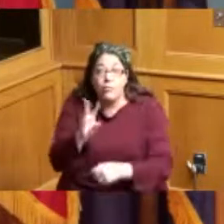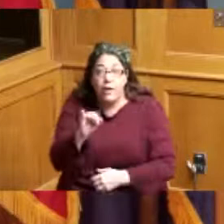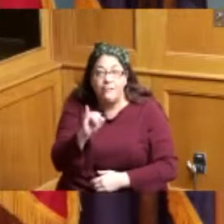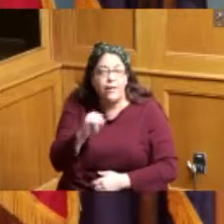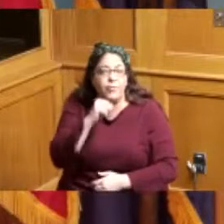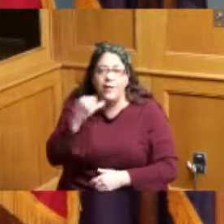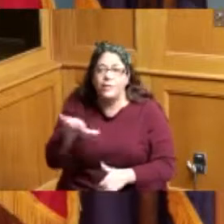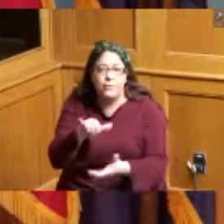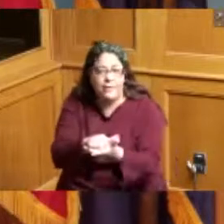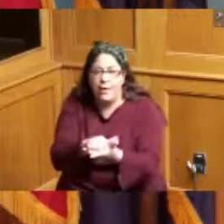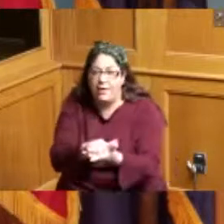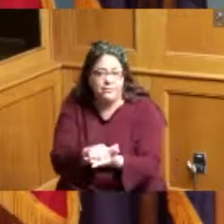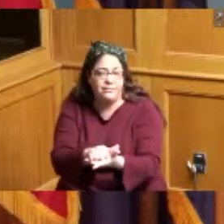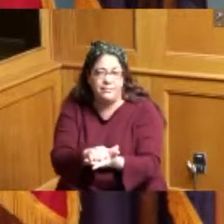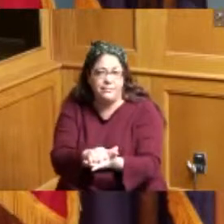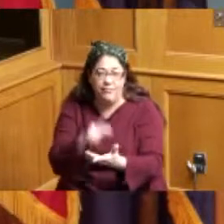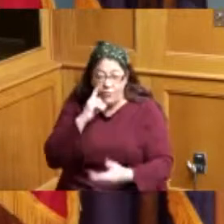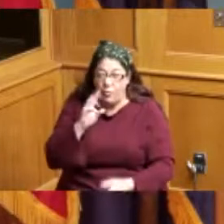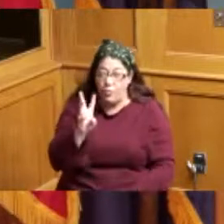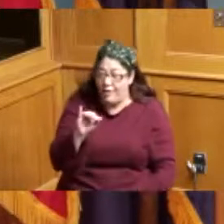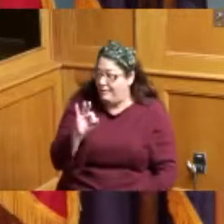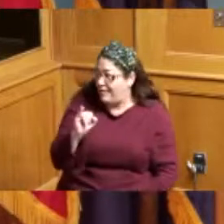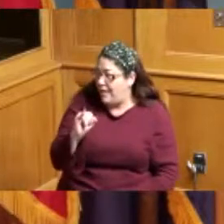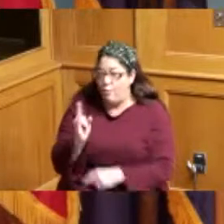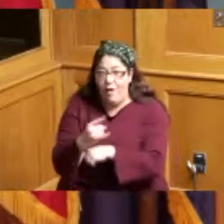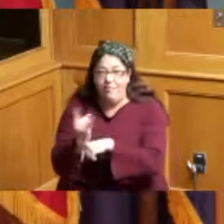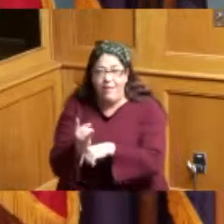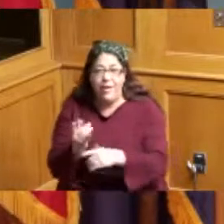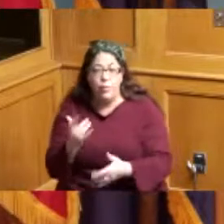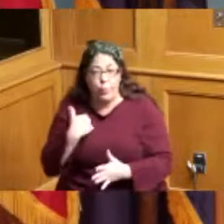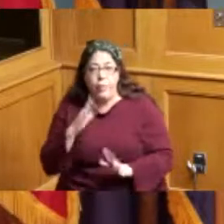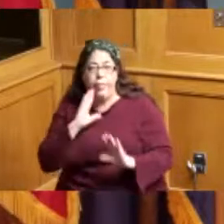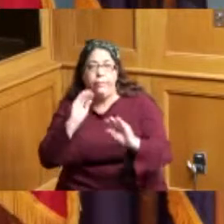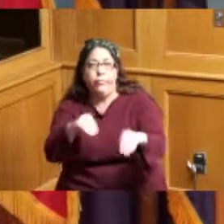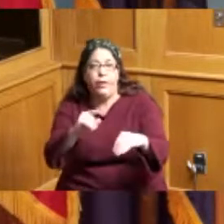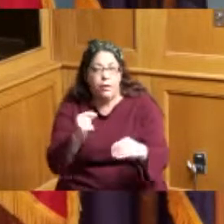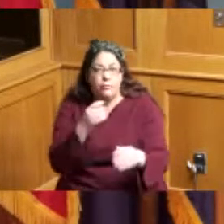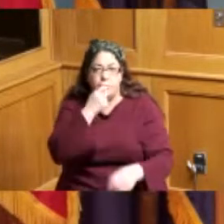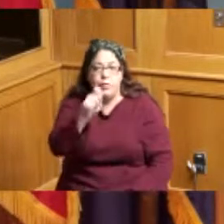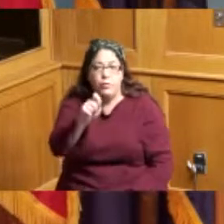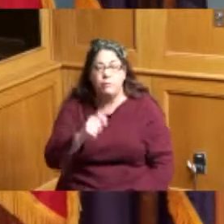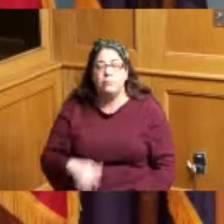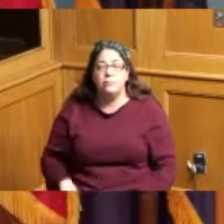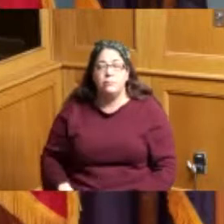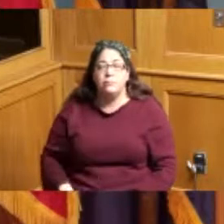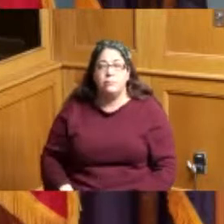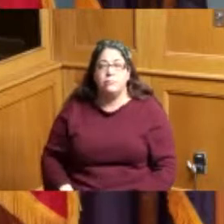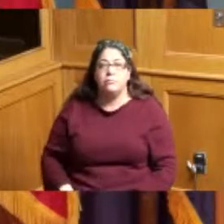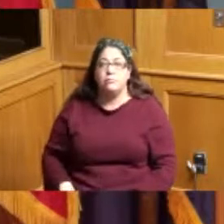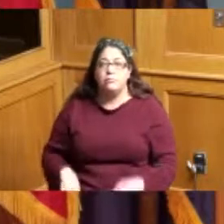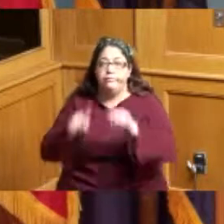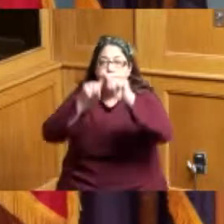we didn't do that we will be putting in wi-fi and some score board replacements